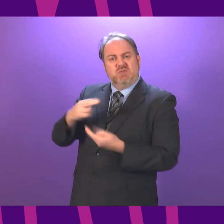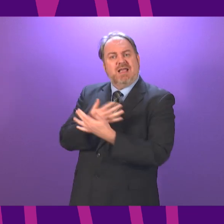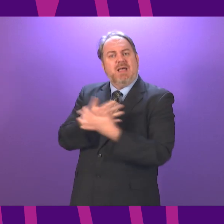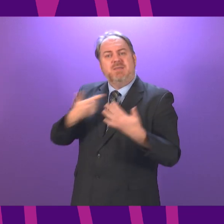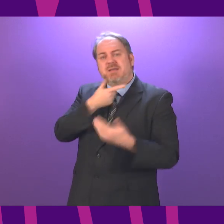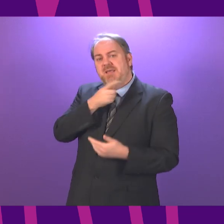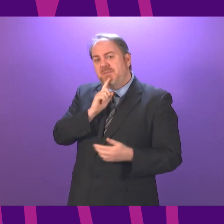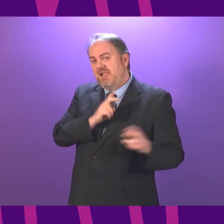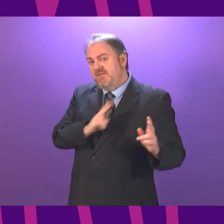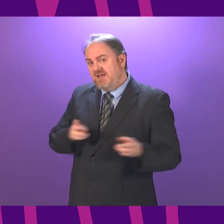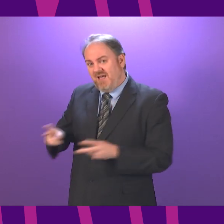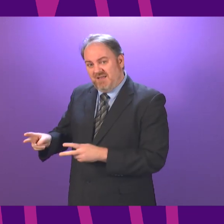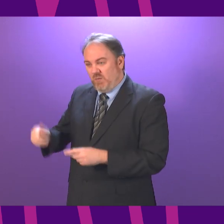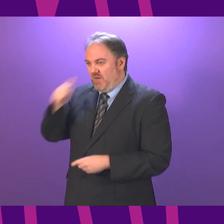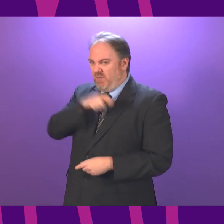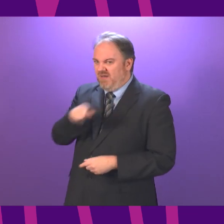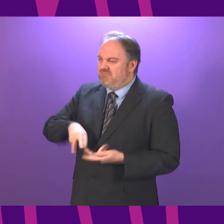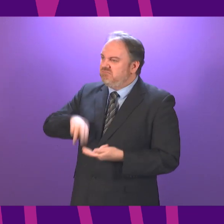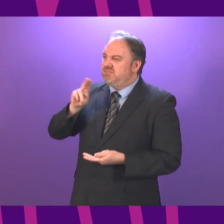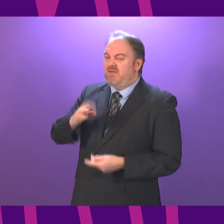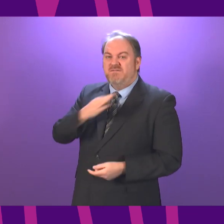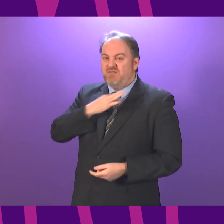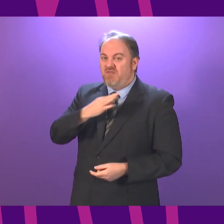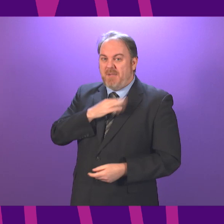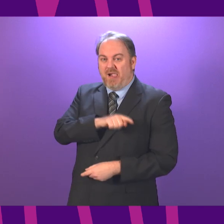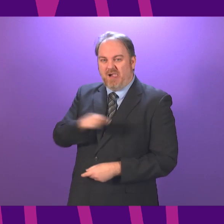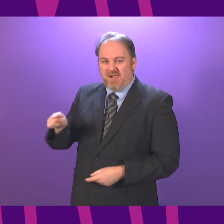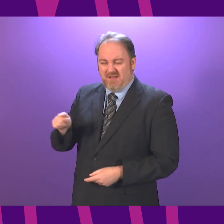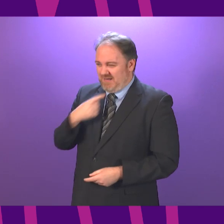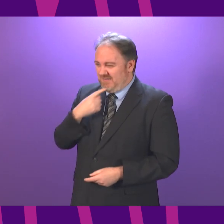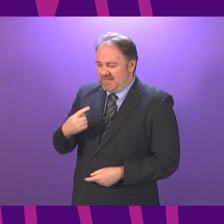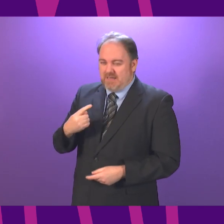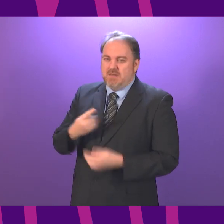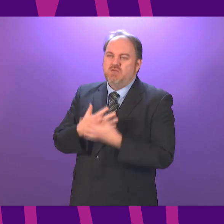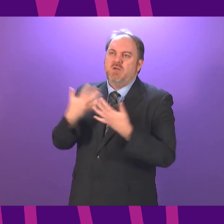are the most vulnerable. How many times over the past year have I stood here and been under